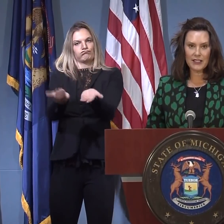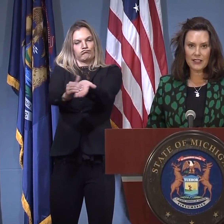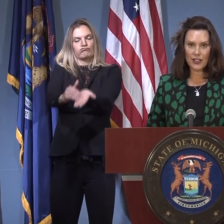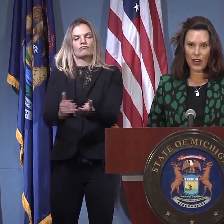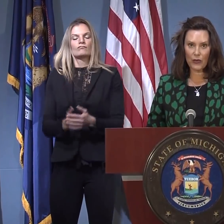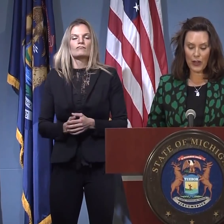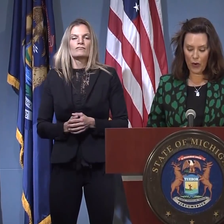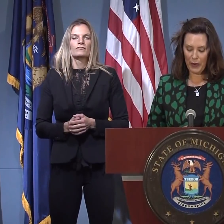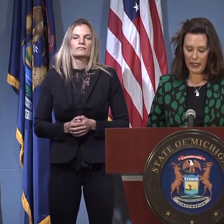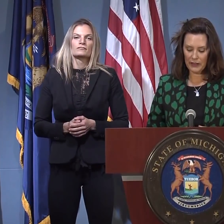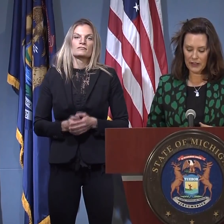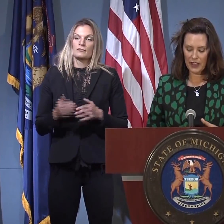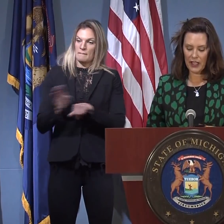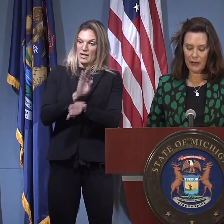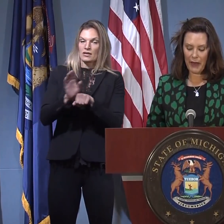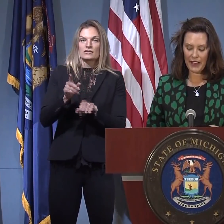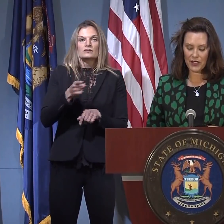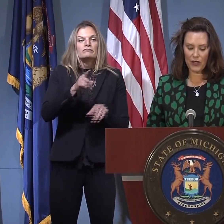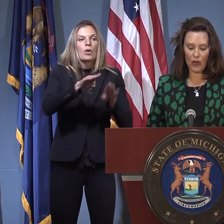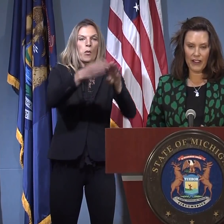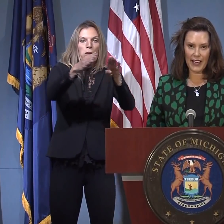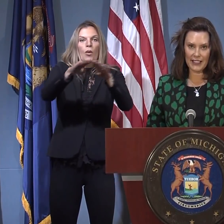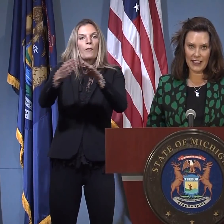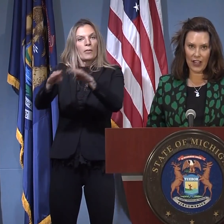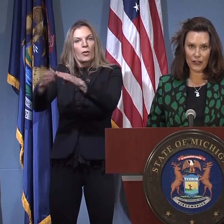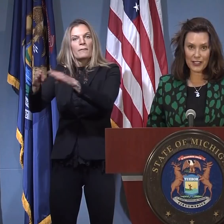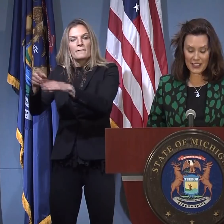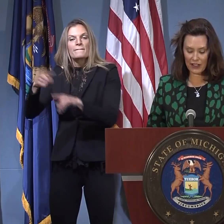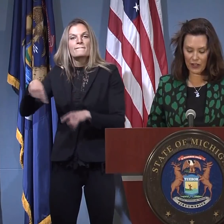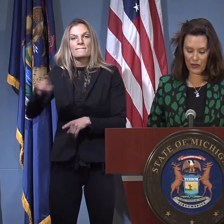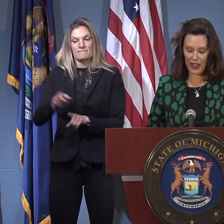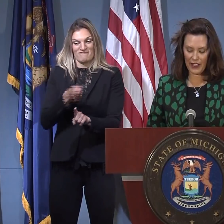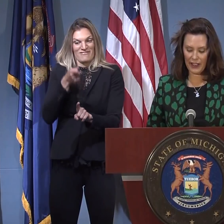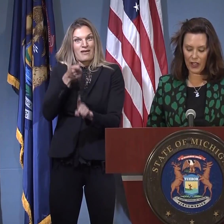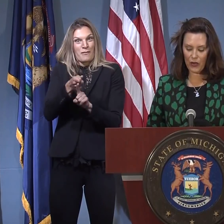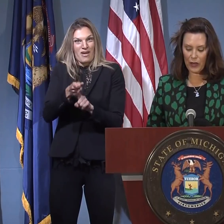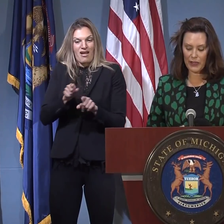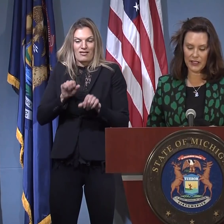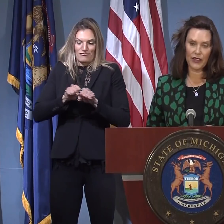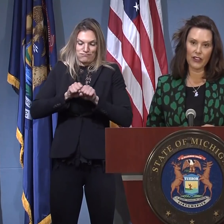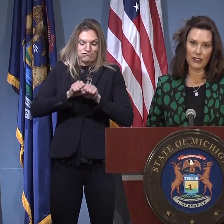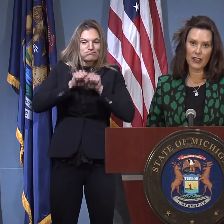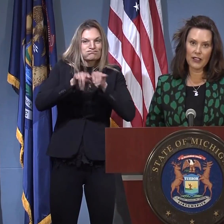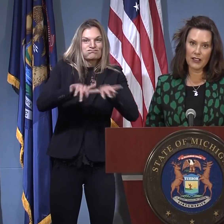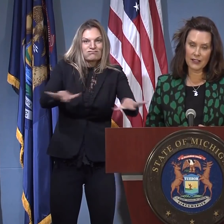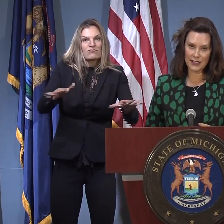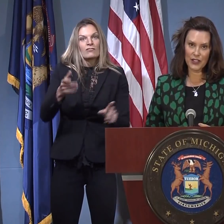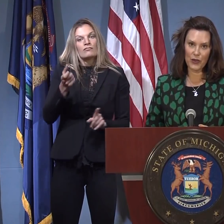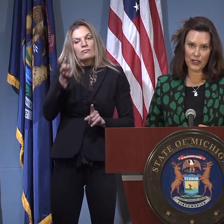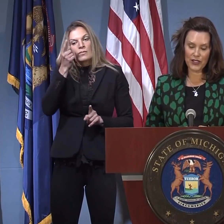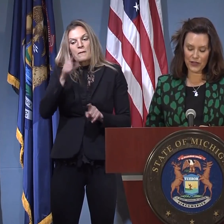TALK ABOUT THE MICHIGAN SMALL BUSINESS RESTART PROGRAM. WHILE BUSINESSES ARE ROPING, THE